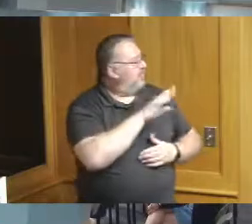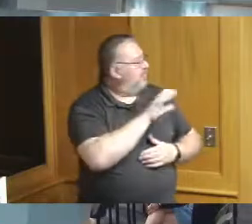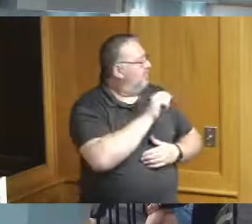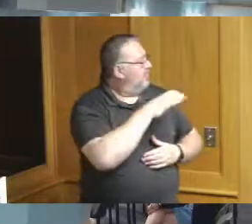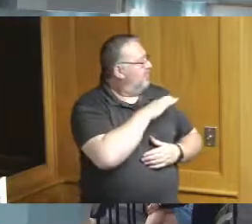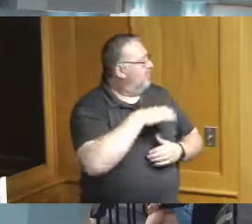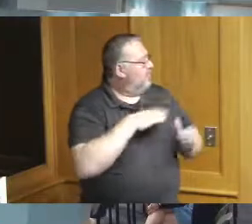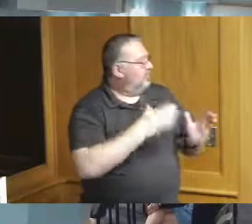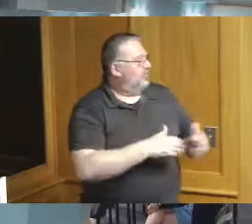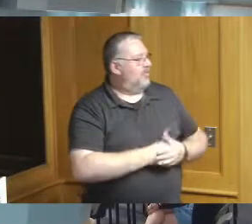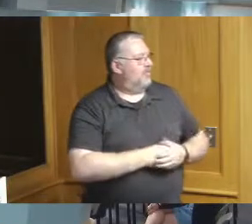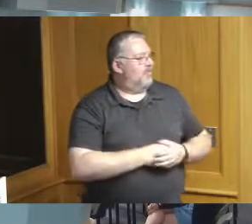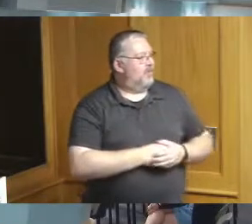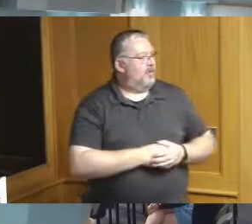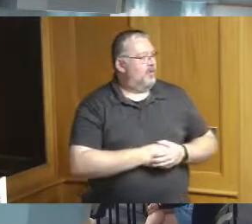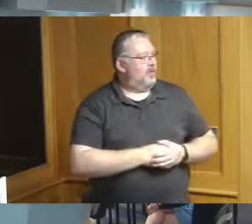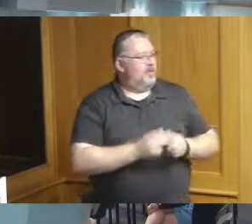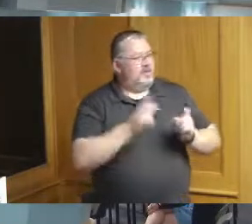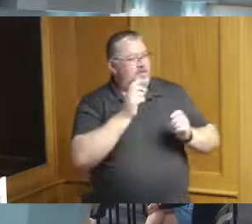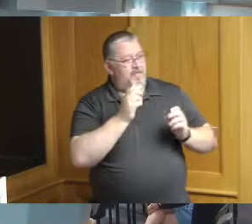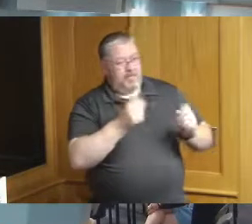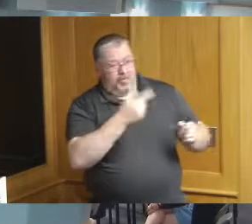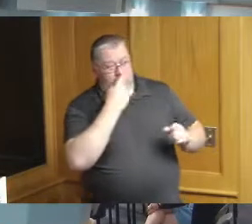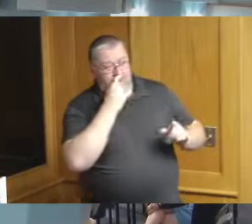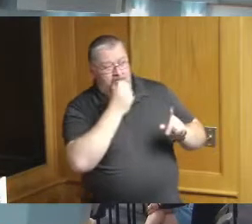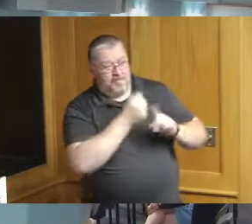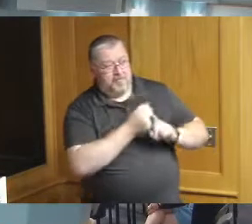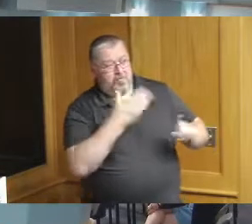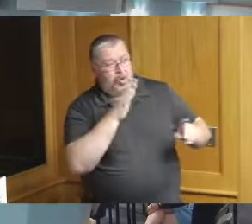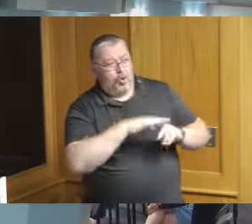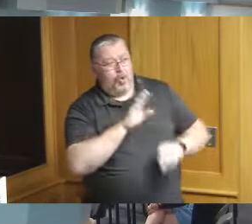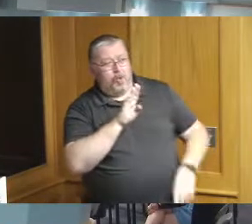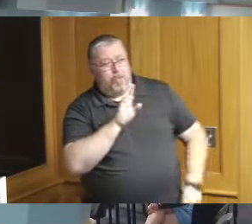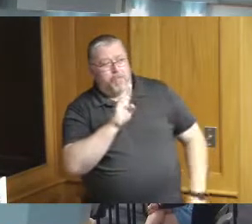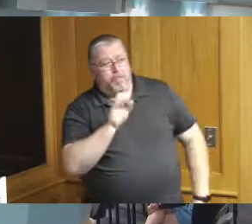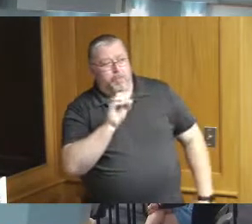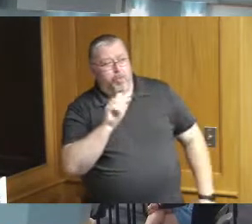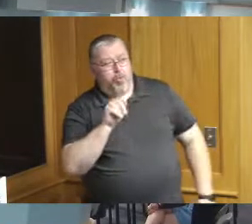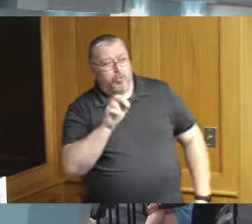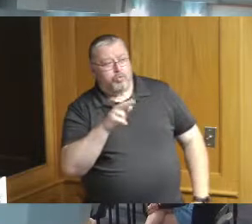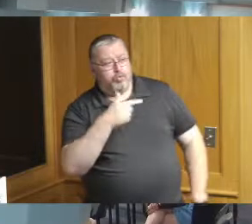just could you expand a little bit on the booster shots that people have been calling me